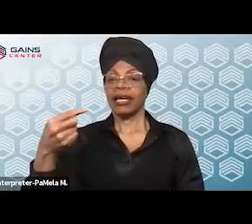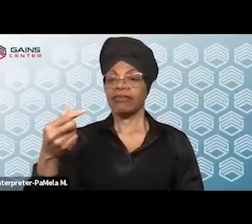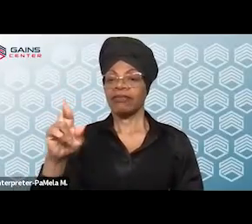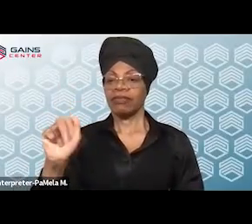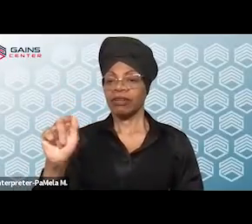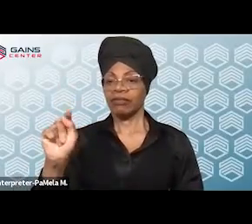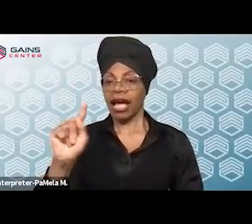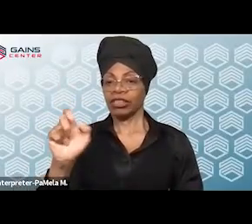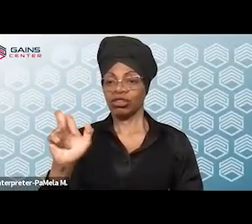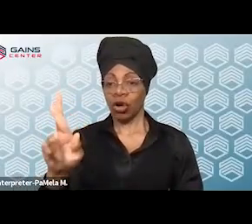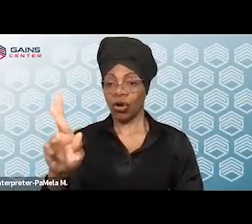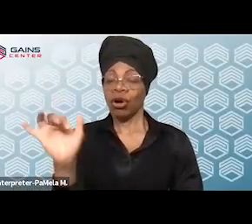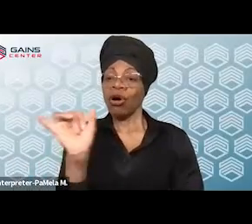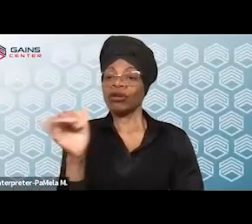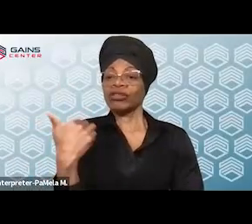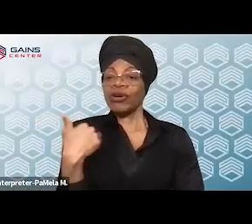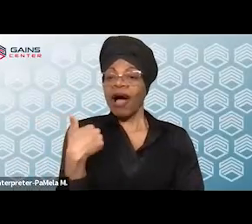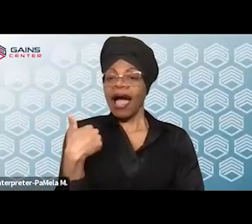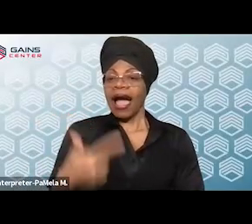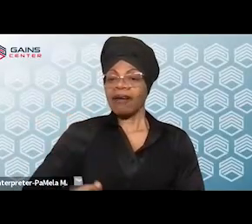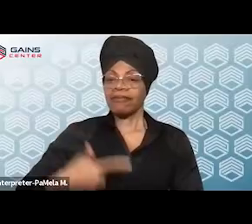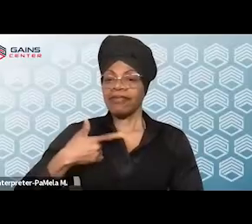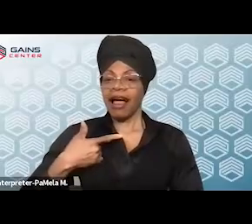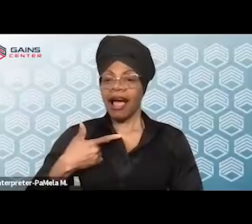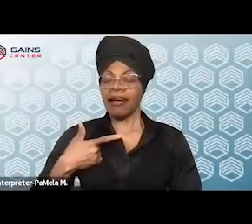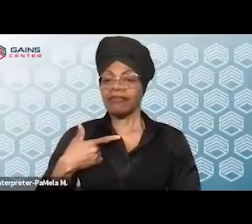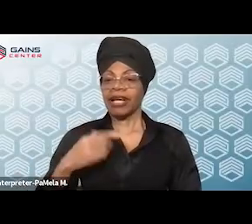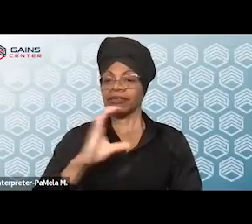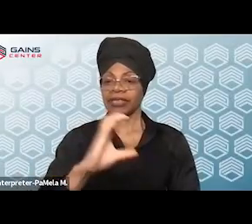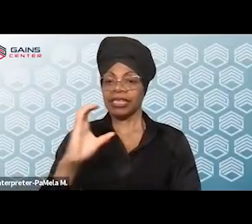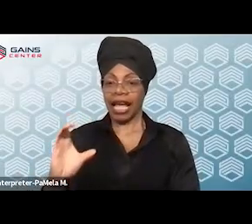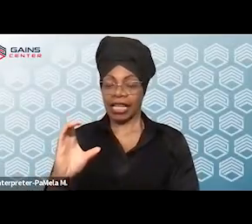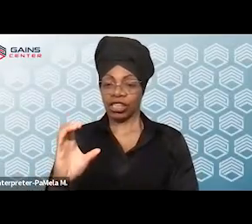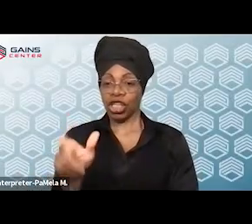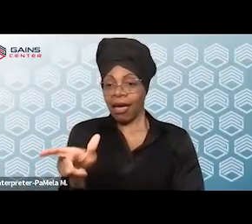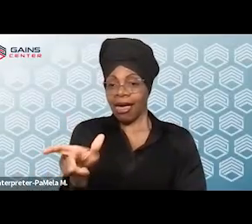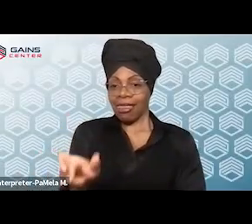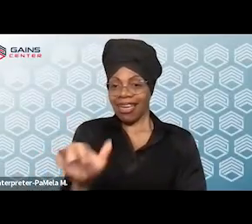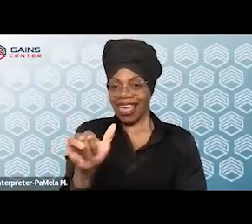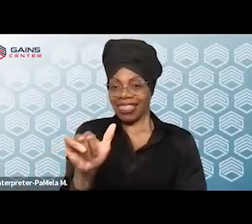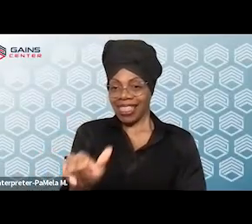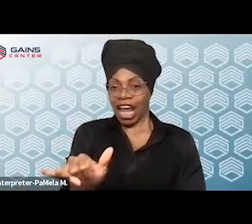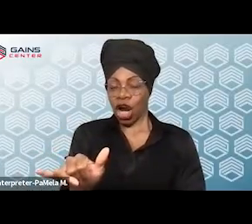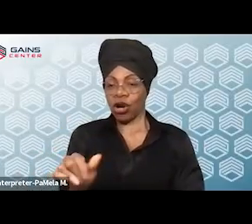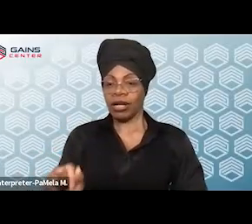We also have live captioning. To view live captioning, click the CC icon at the bottom of your Zoom platform.